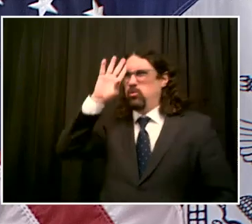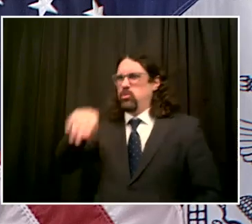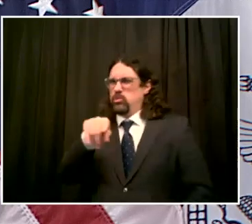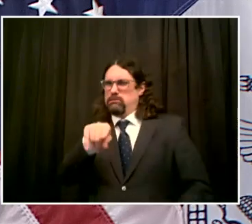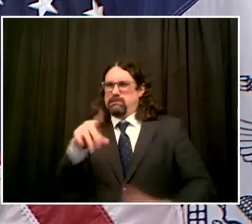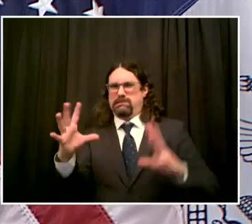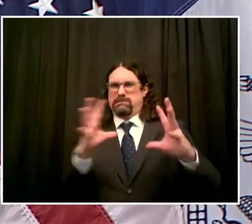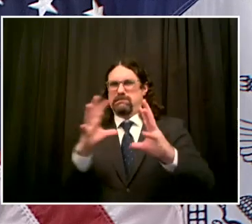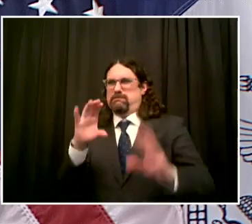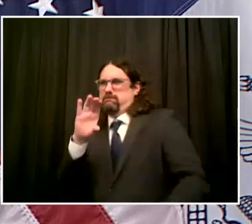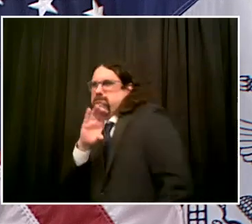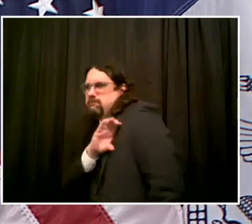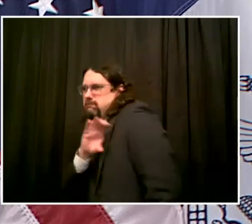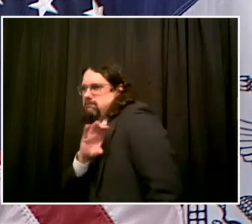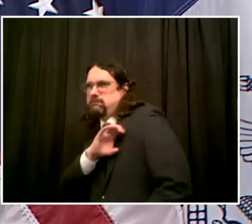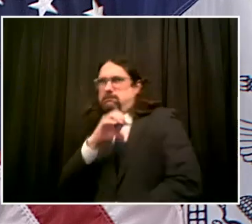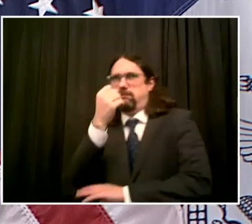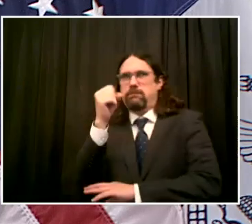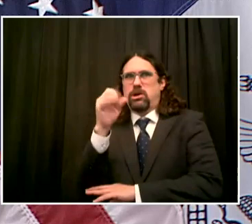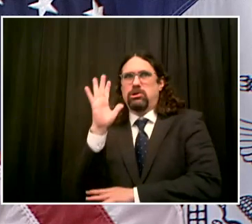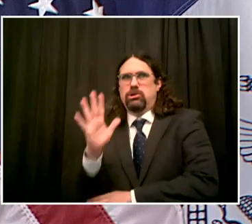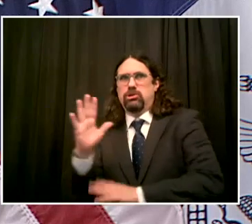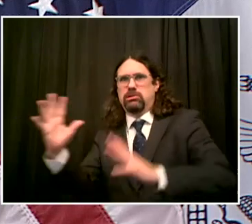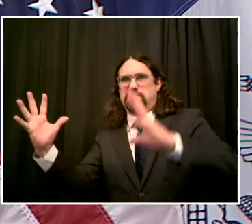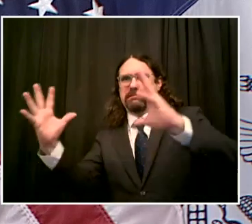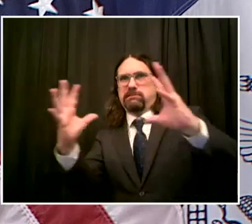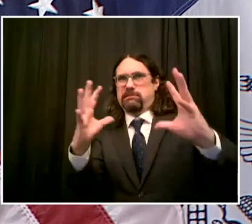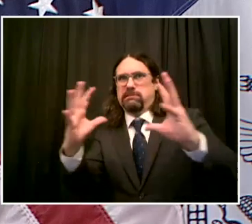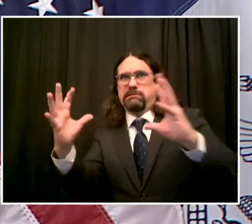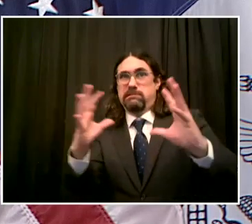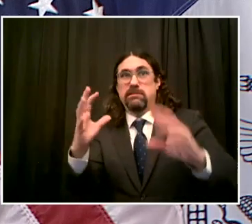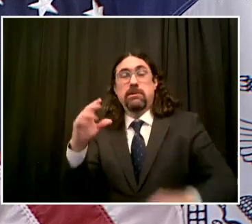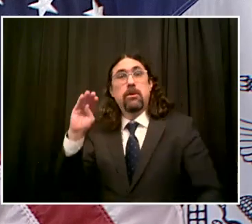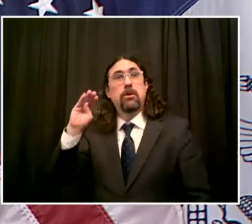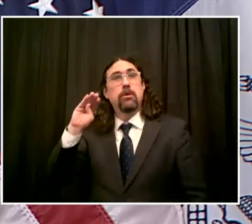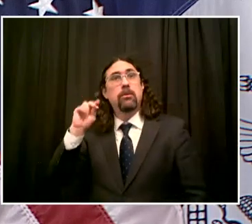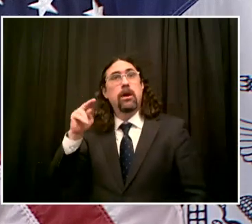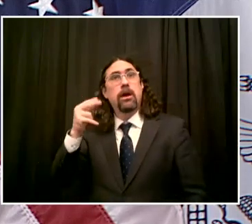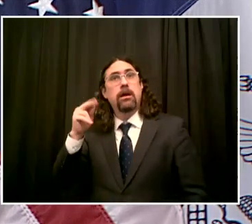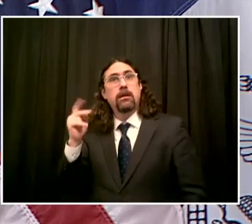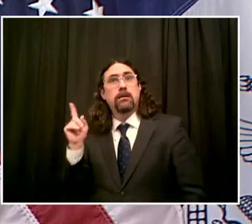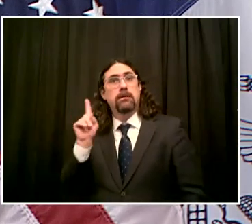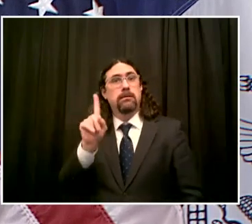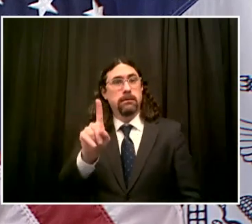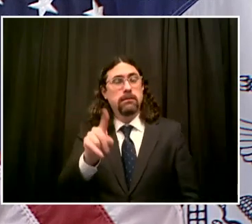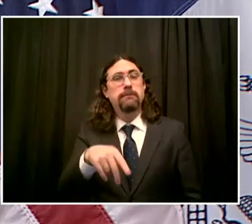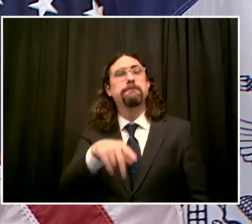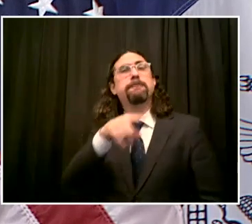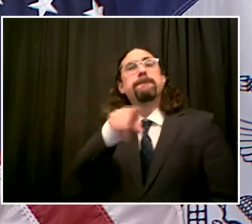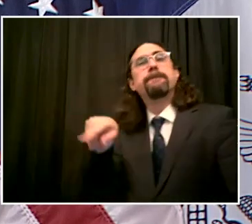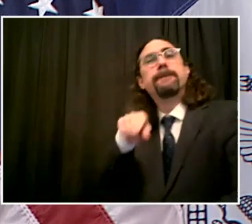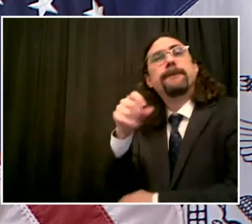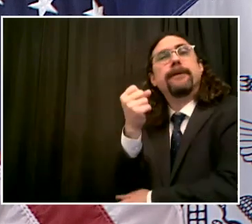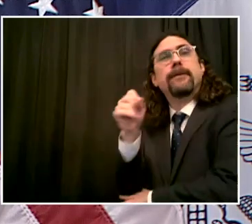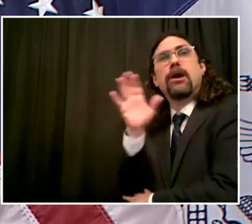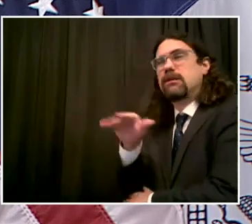UNIFORM OFFICER IN DIALOGUE WITH PROTEST LEADERS. AND THEY SAID WILYOL U TKEA A KNEE TO SHOW YOU